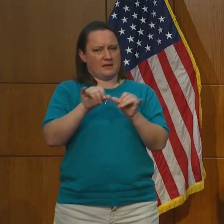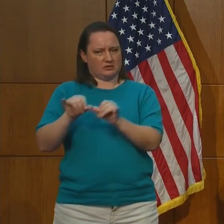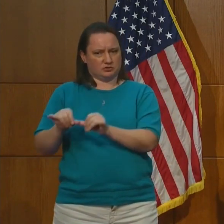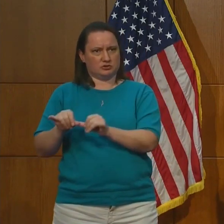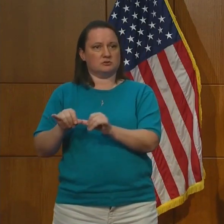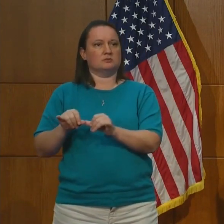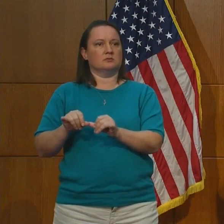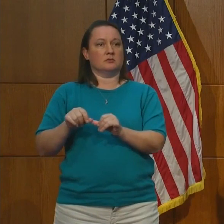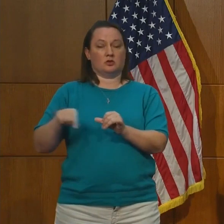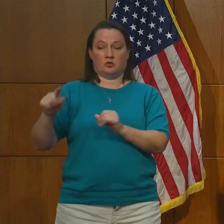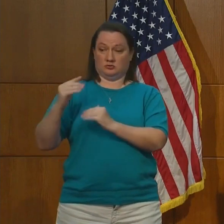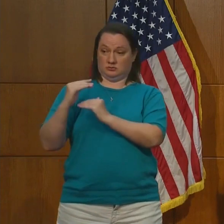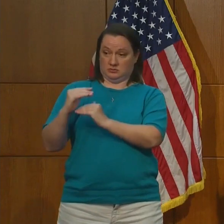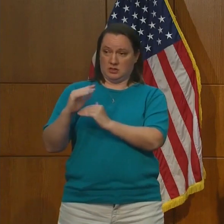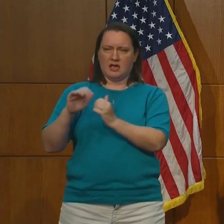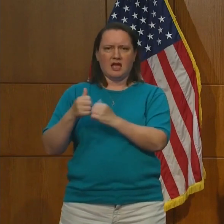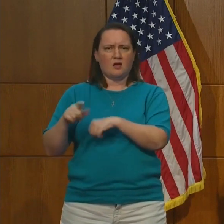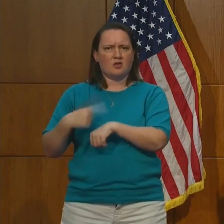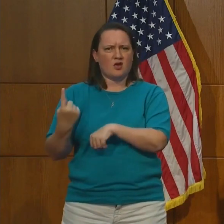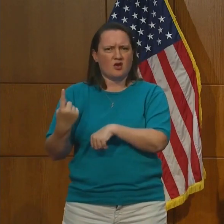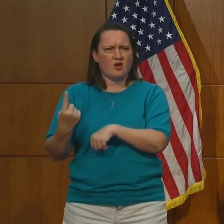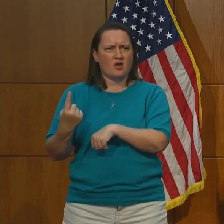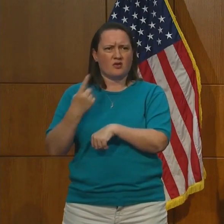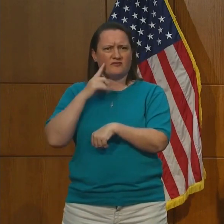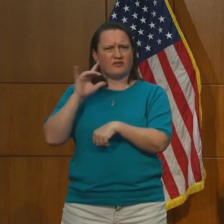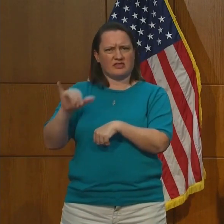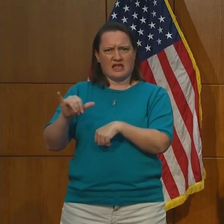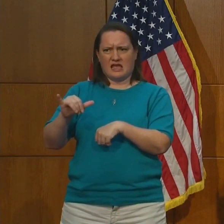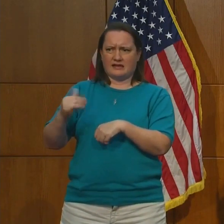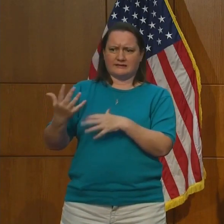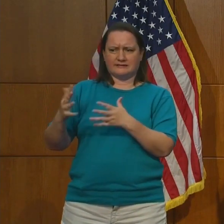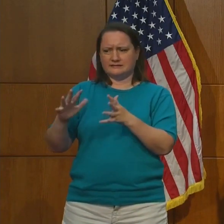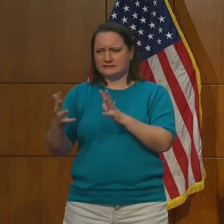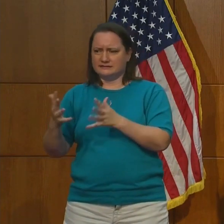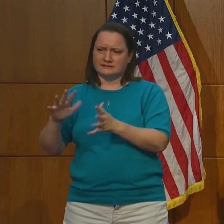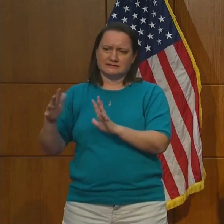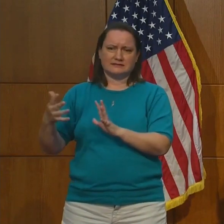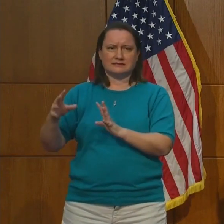AREAS WILL WILL TAKE ACTION. WHAT LIKE MEASURES. WHEN DO YOU